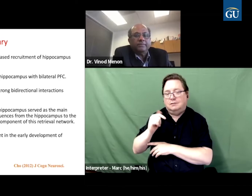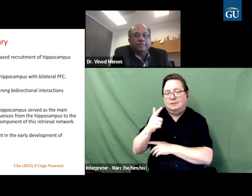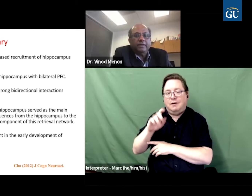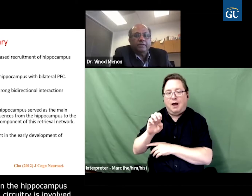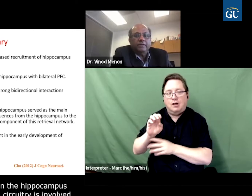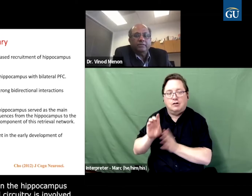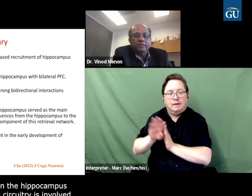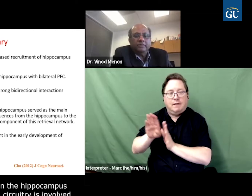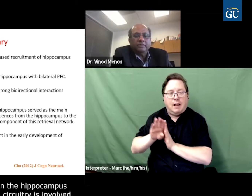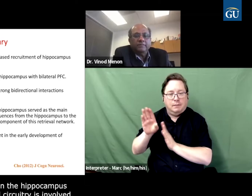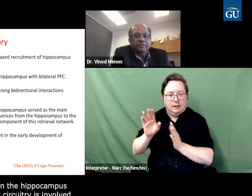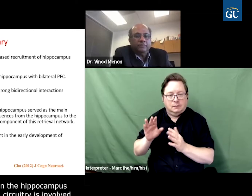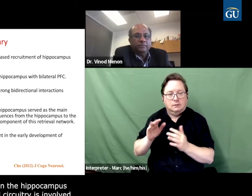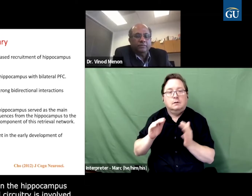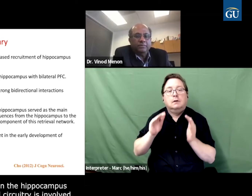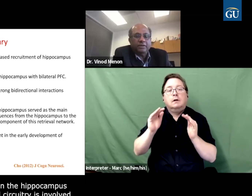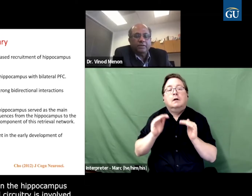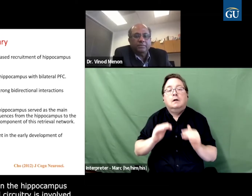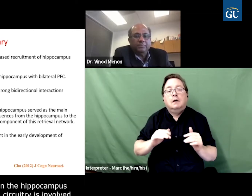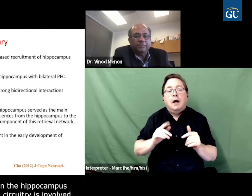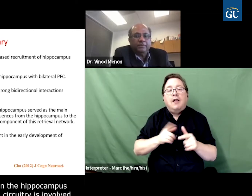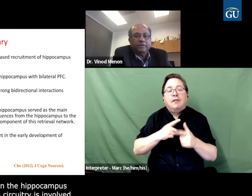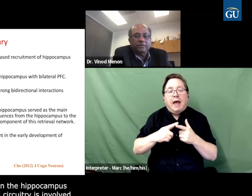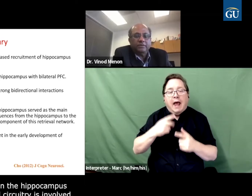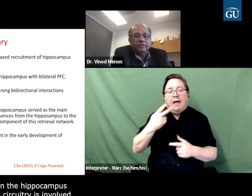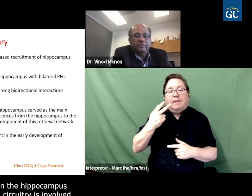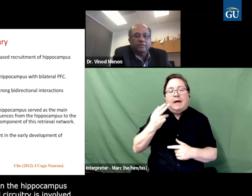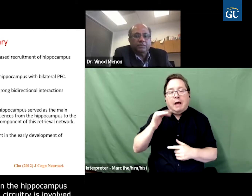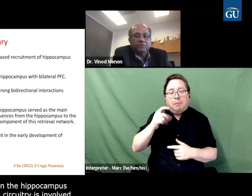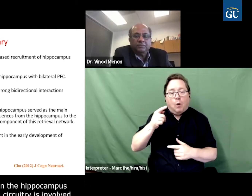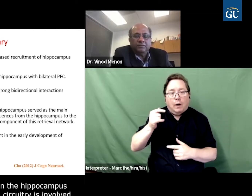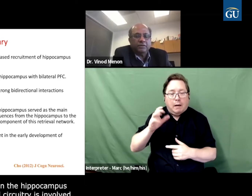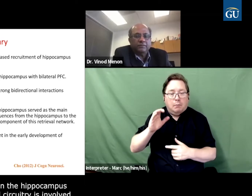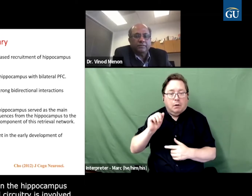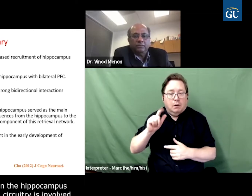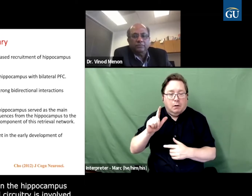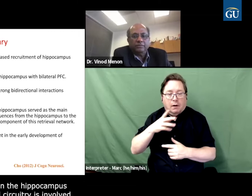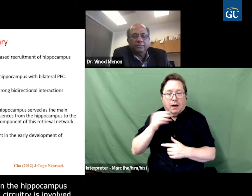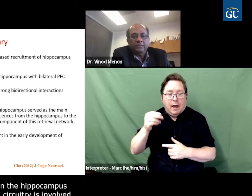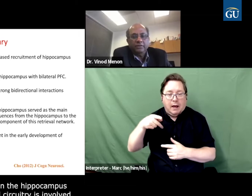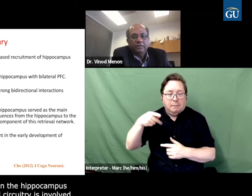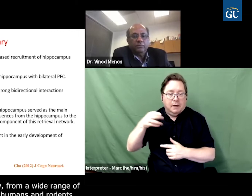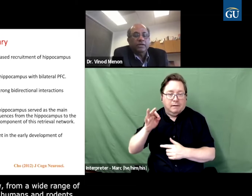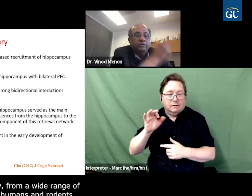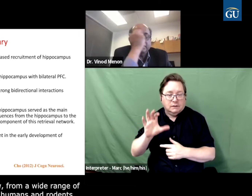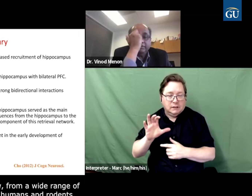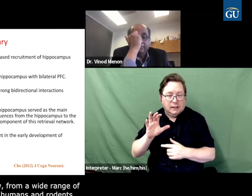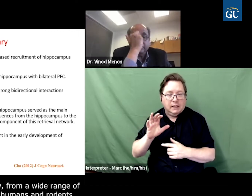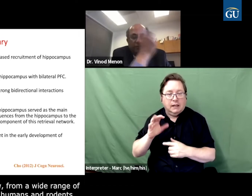and and then this the hippocampal prefrontal